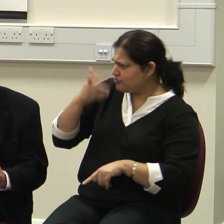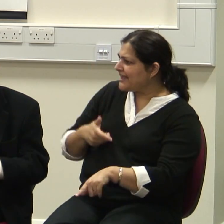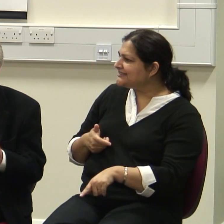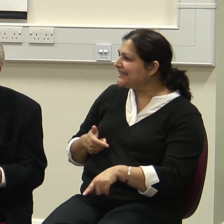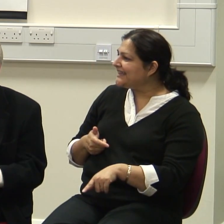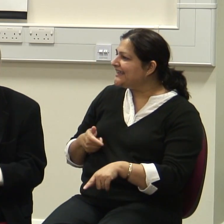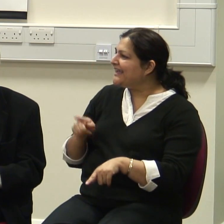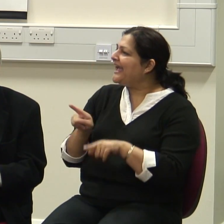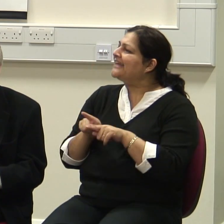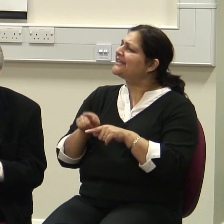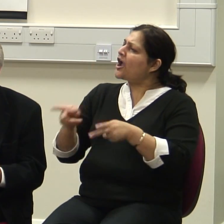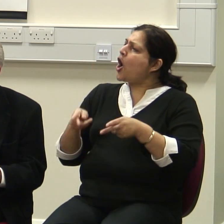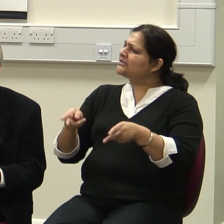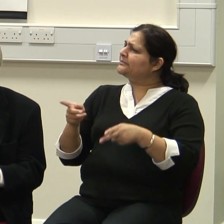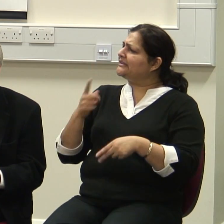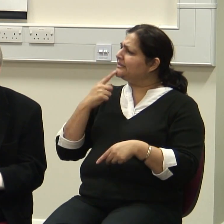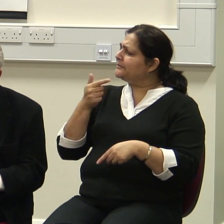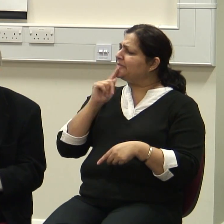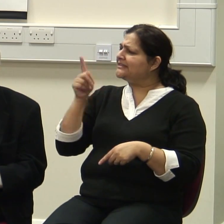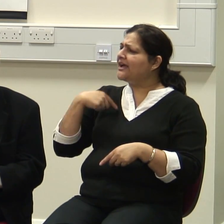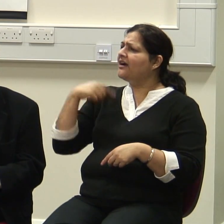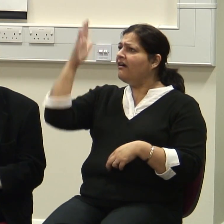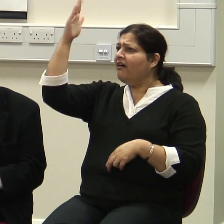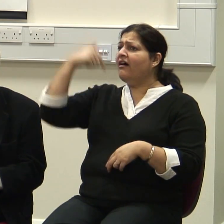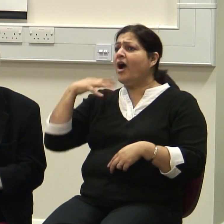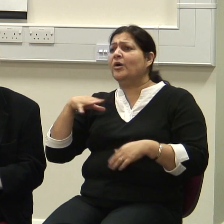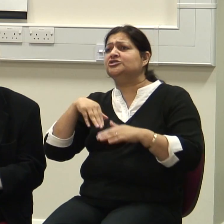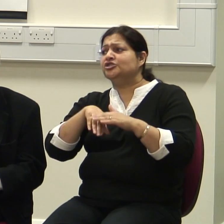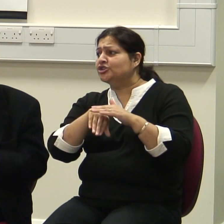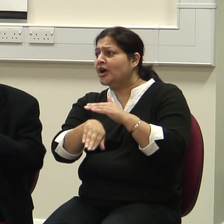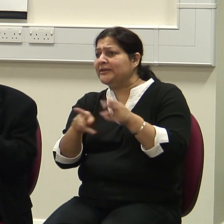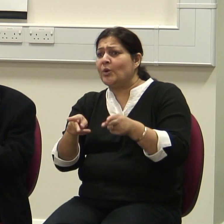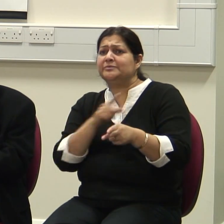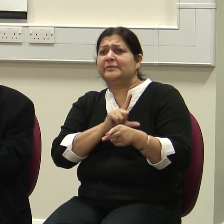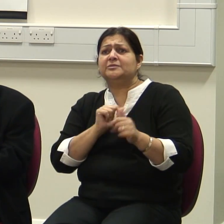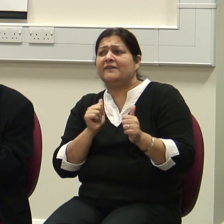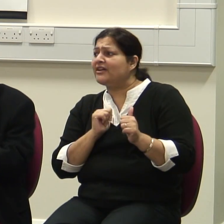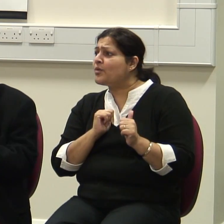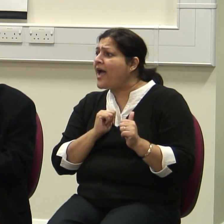is wonderful, I'm not ready to leave’, then they lock your door. These are facts I tell